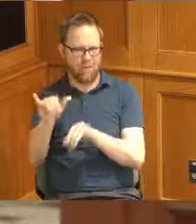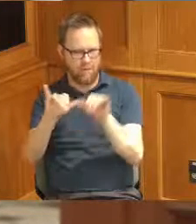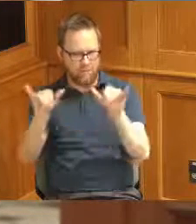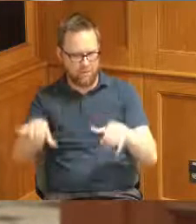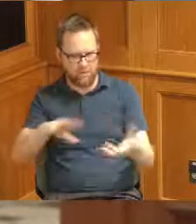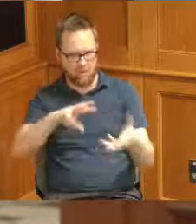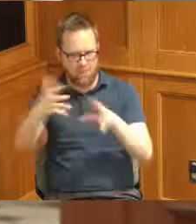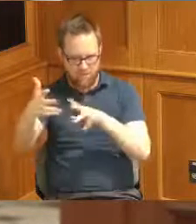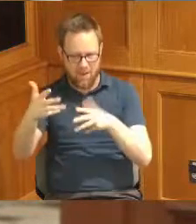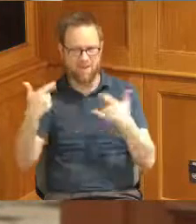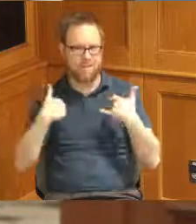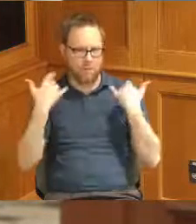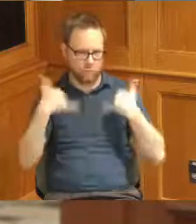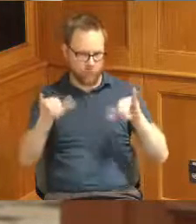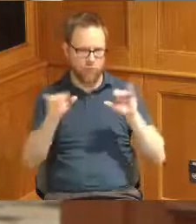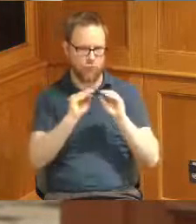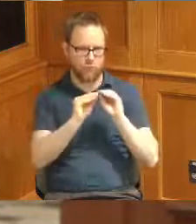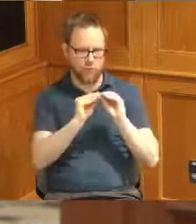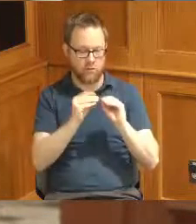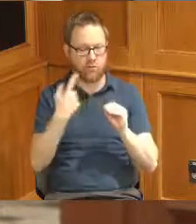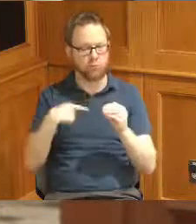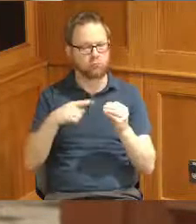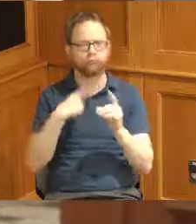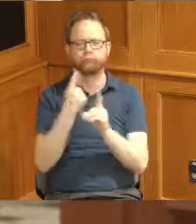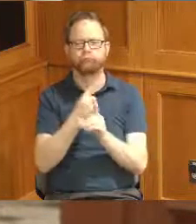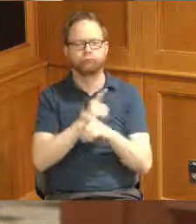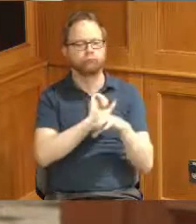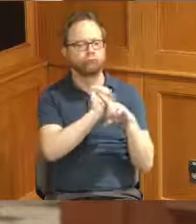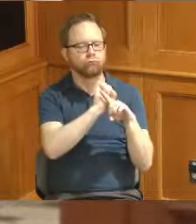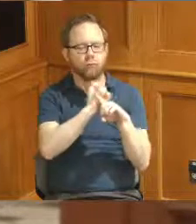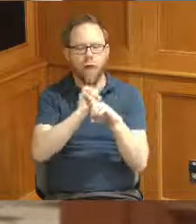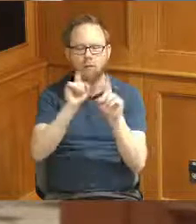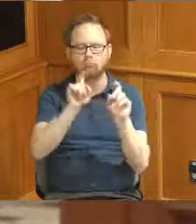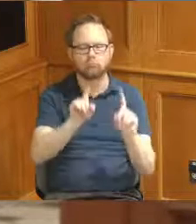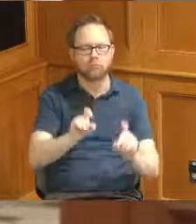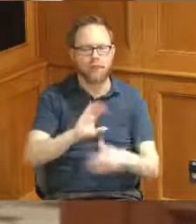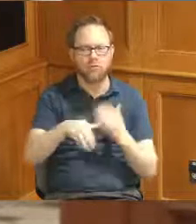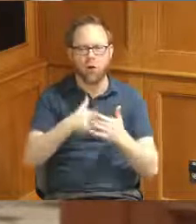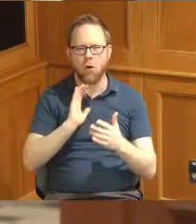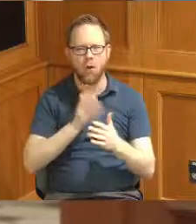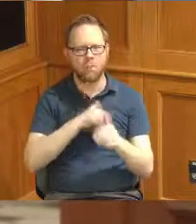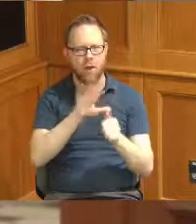we routinely practice and test all of our backup scenarios and this one exposed the fall that we